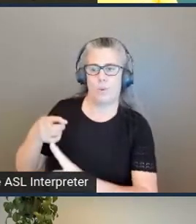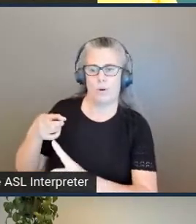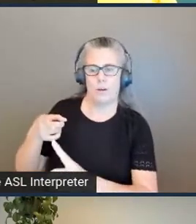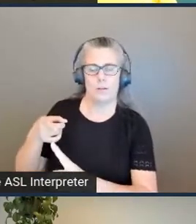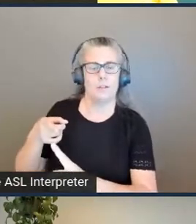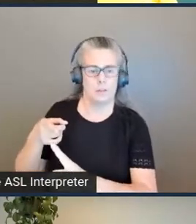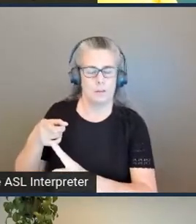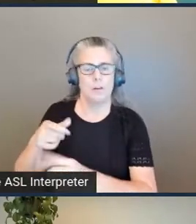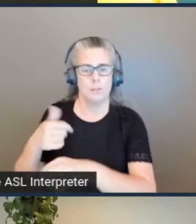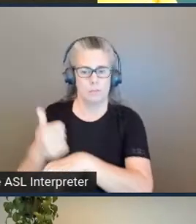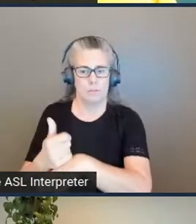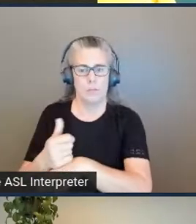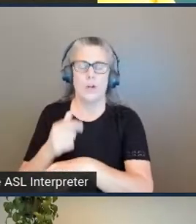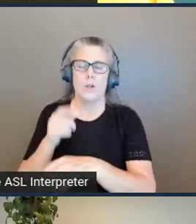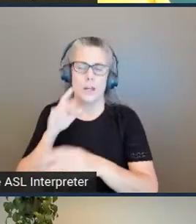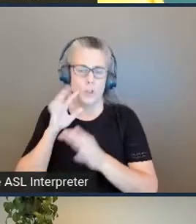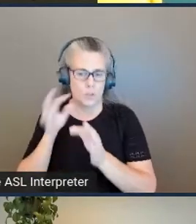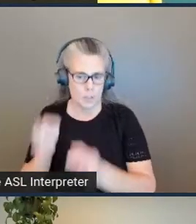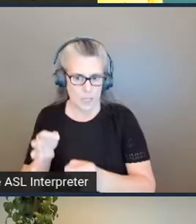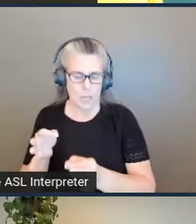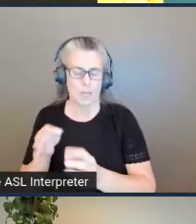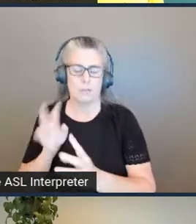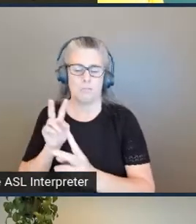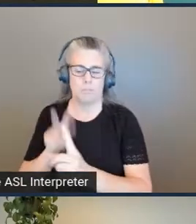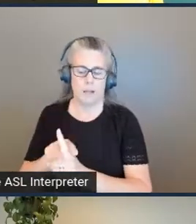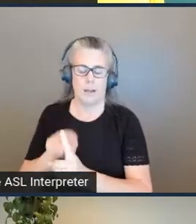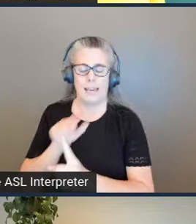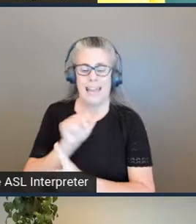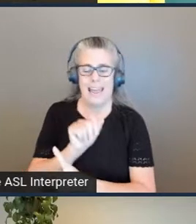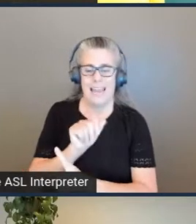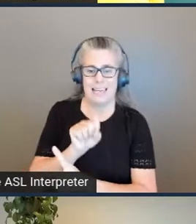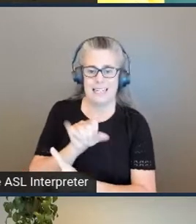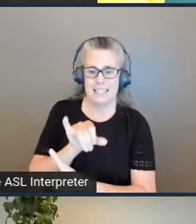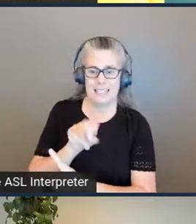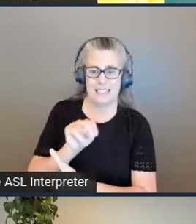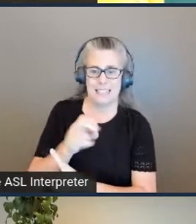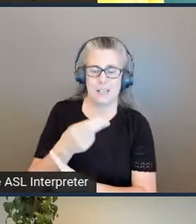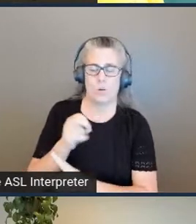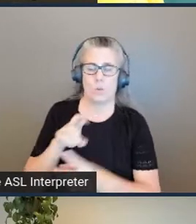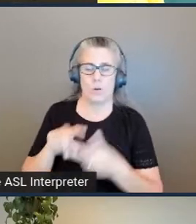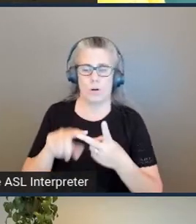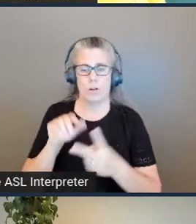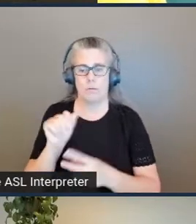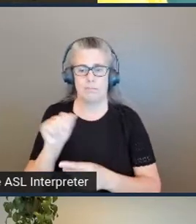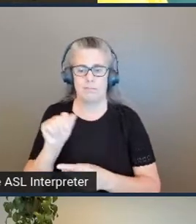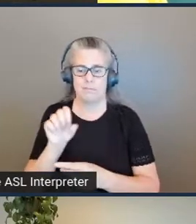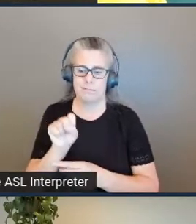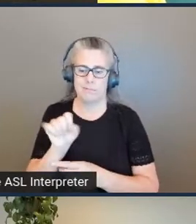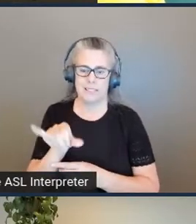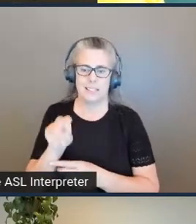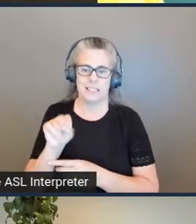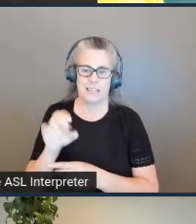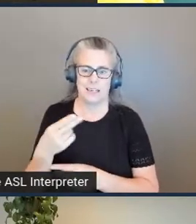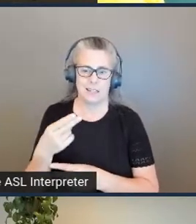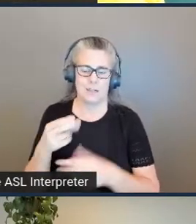that it's an asynchronous endpoint. We're gonna go through all the fields that you need to specify. And that basically tells SageMaker that, hey, go ahead